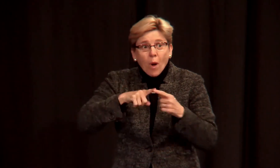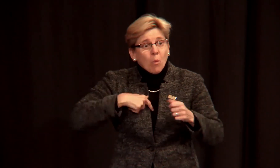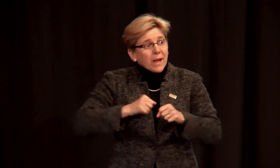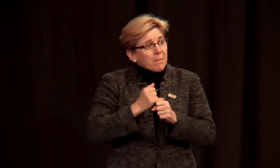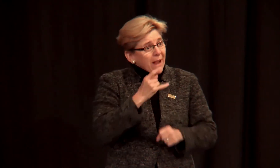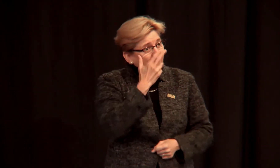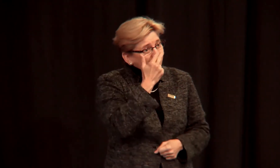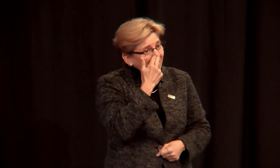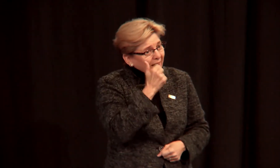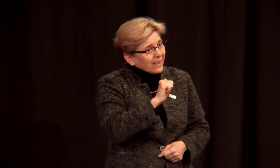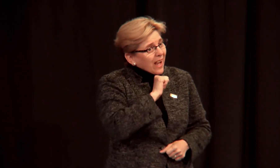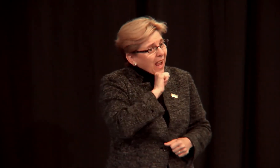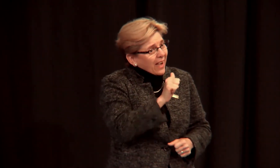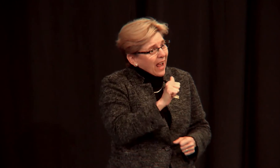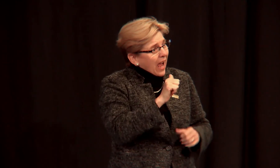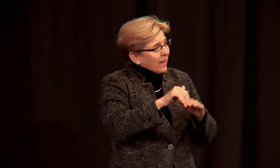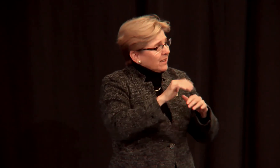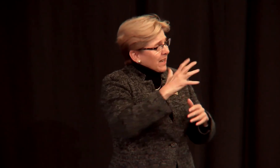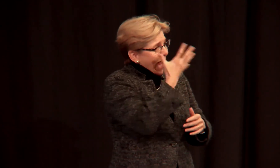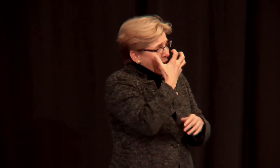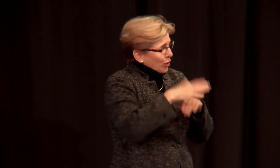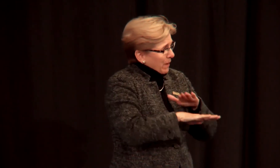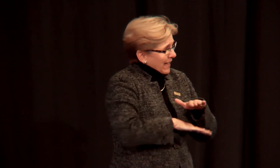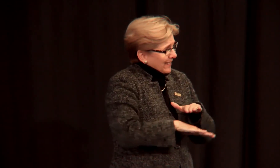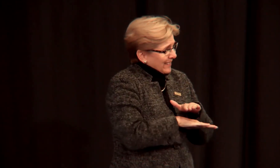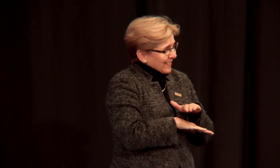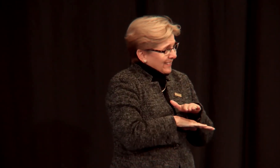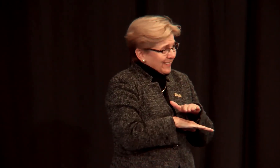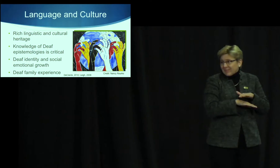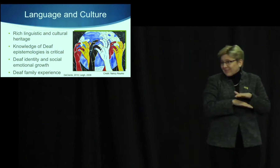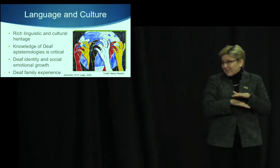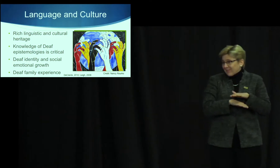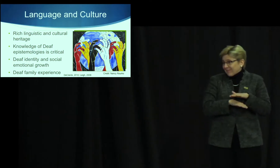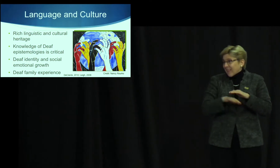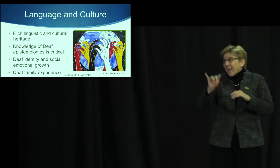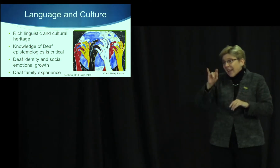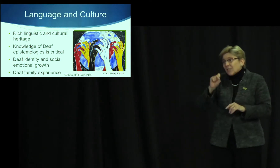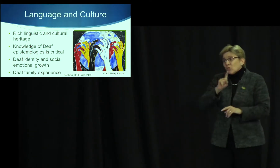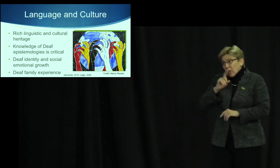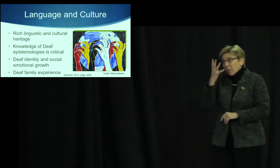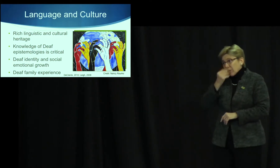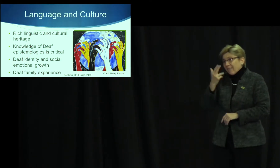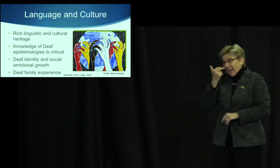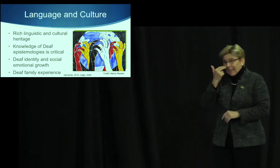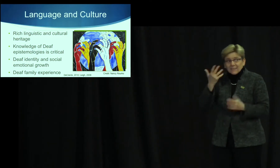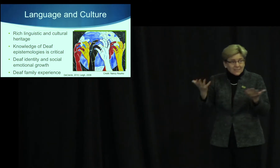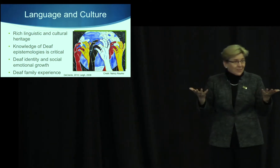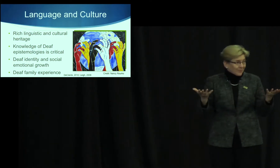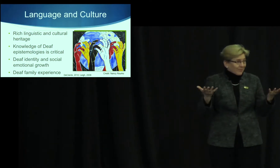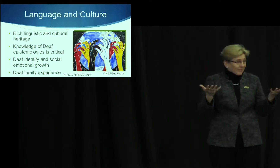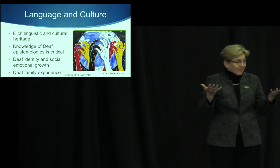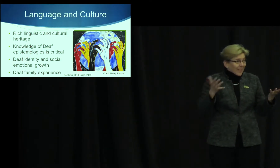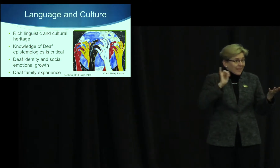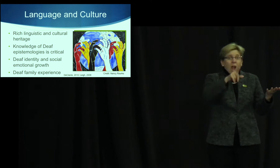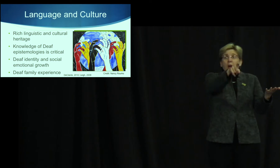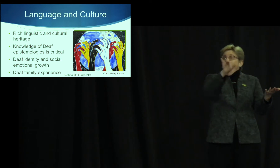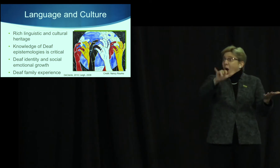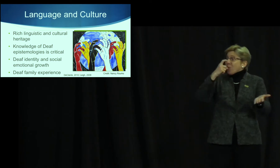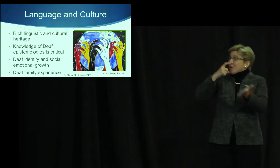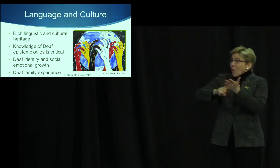and when we make it funny and not anger-based, we really can learn and it's pretty funny really.